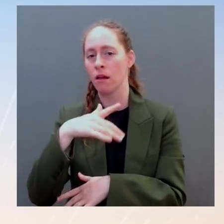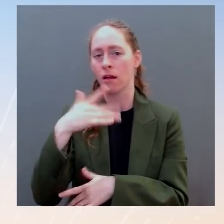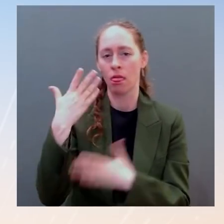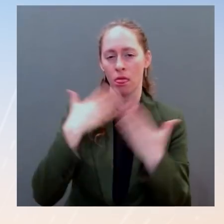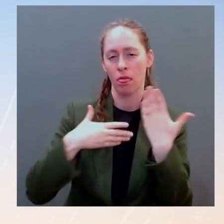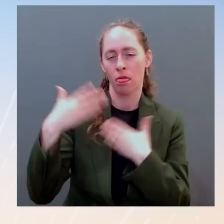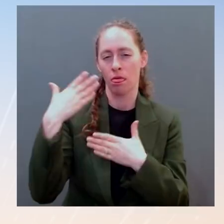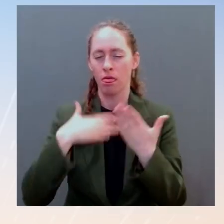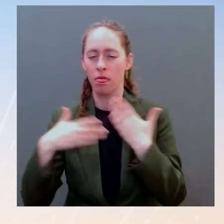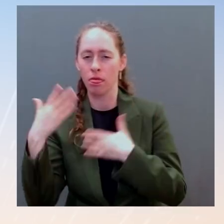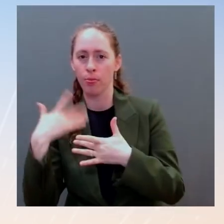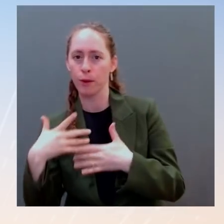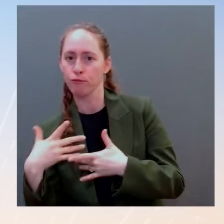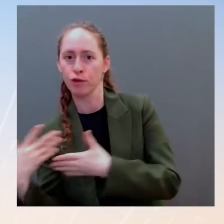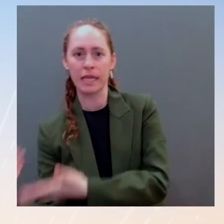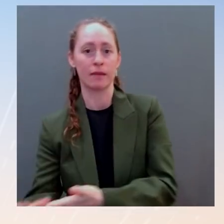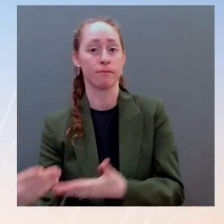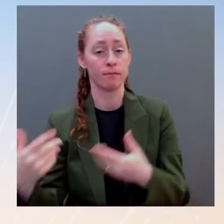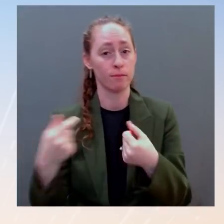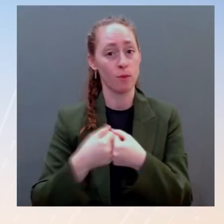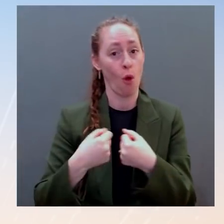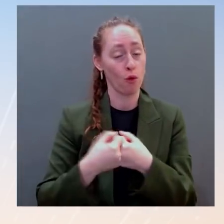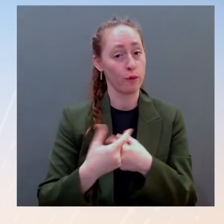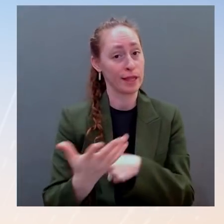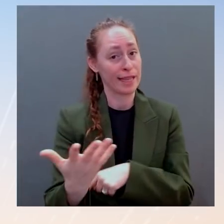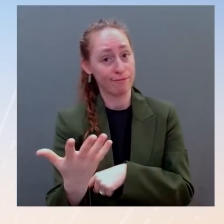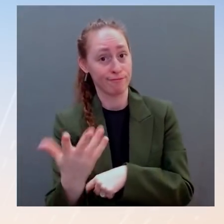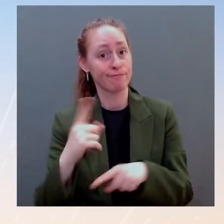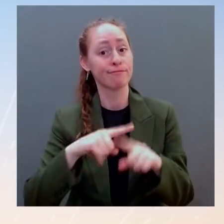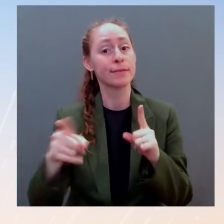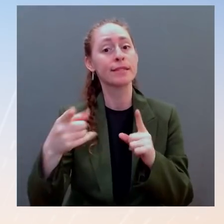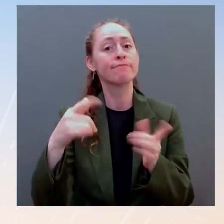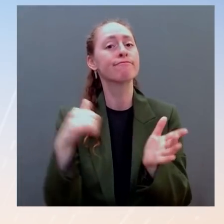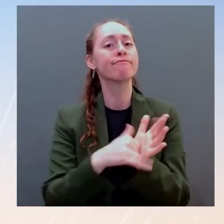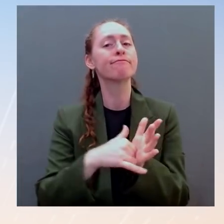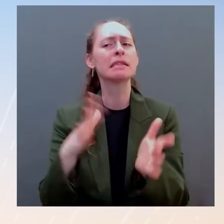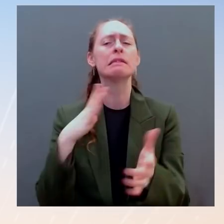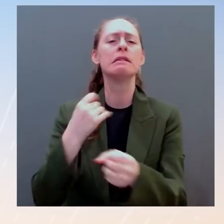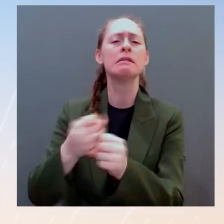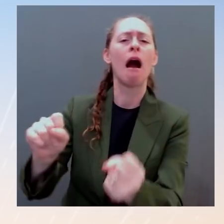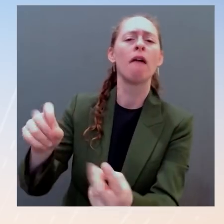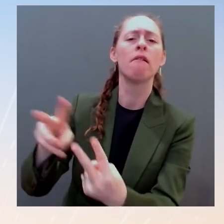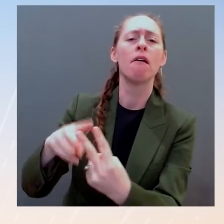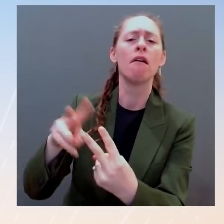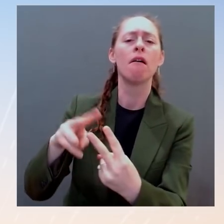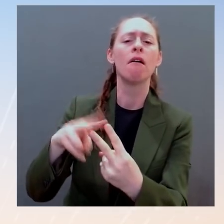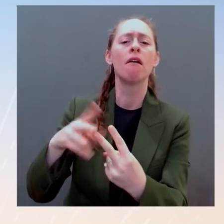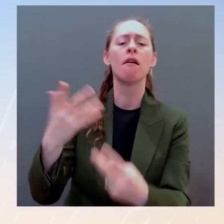And what -- what more can you offer to people who, you know, are on the border, in border communities,